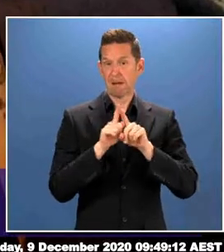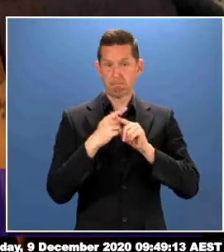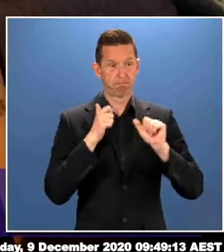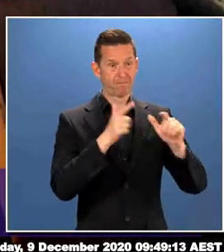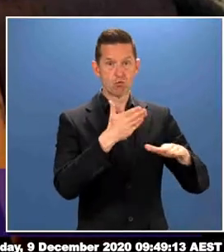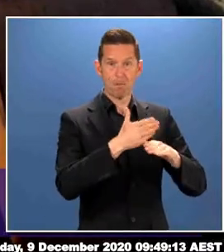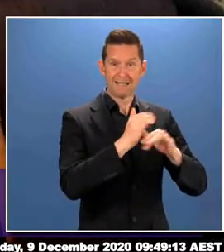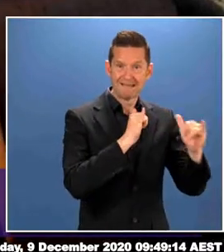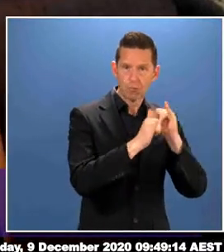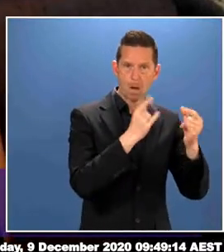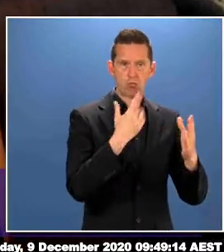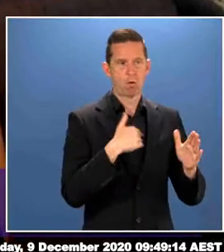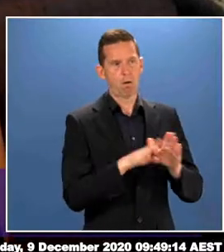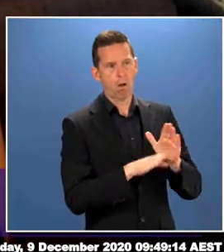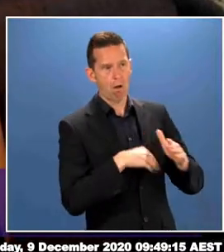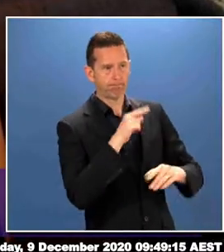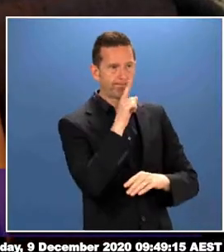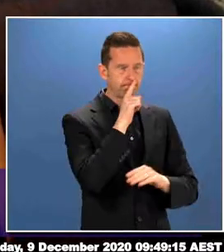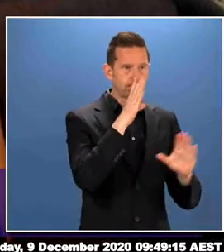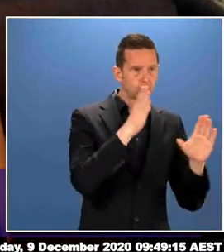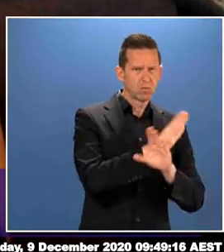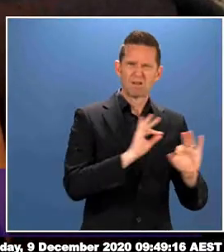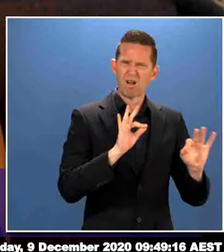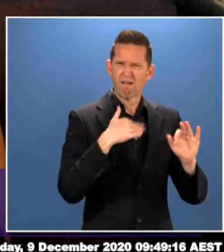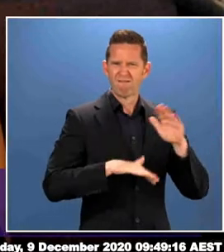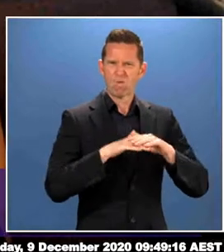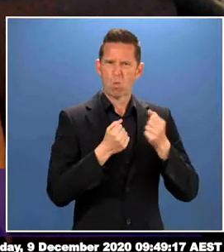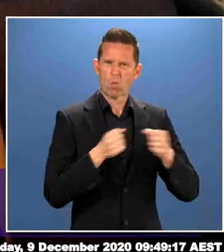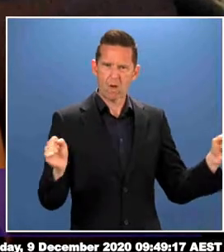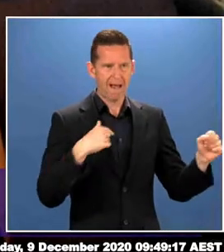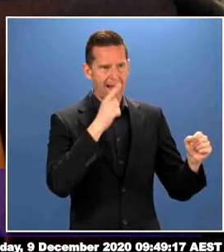agencies in that case, where they can really be celebrated and be who